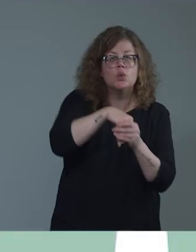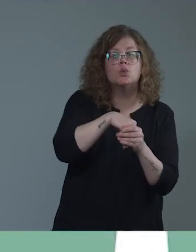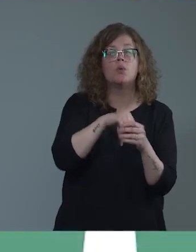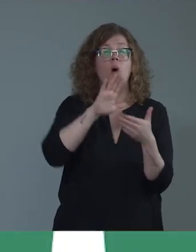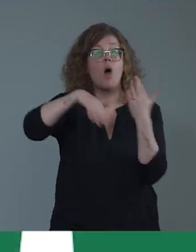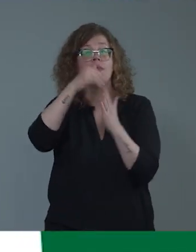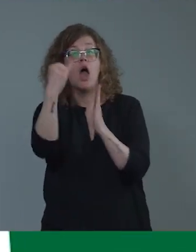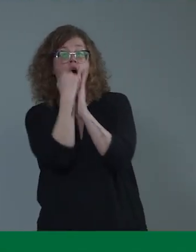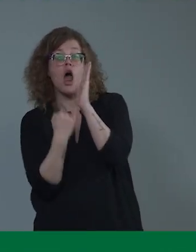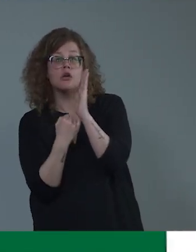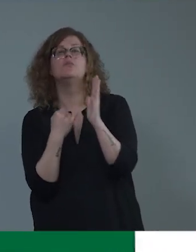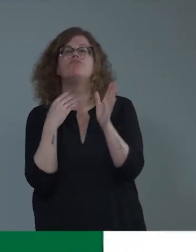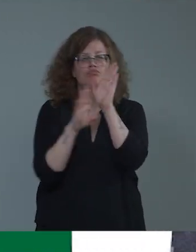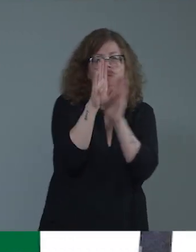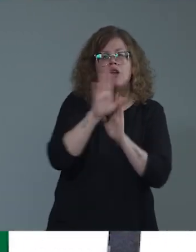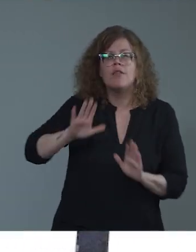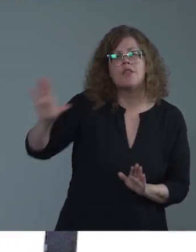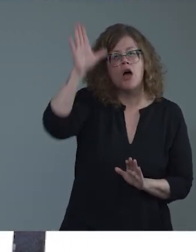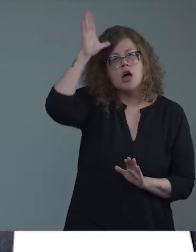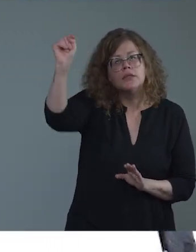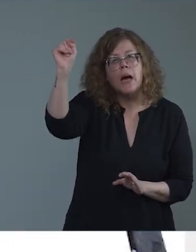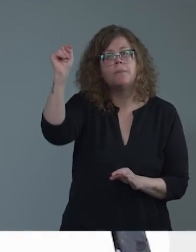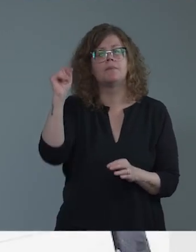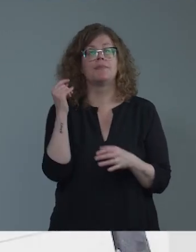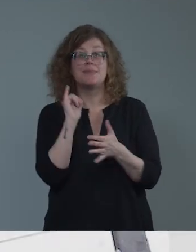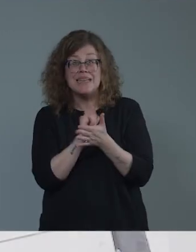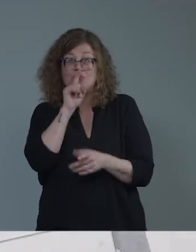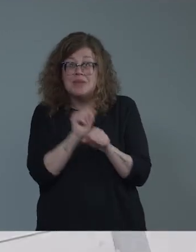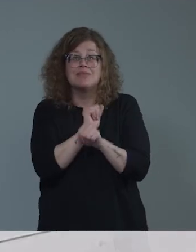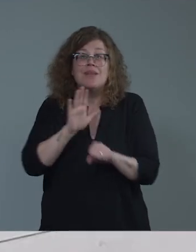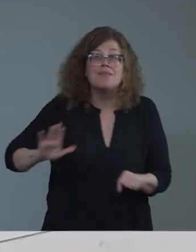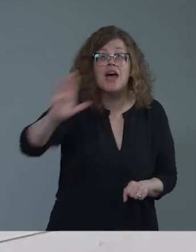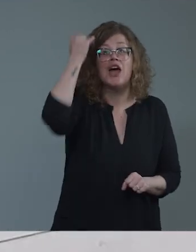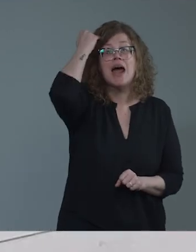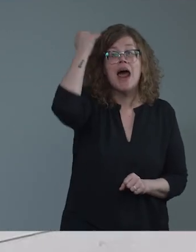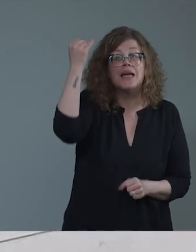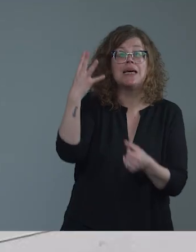lot of artists like to do maquettes. It's actually going to show you what they can create within